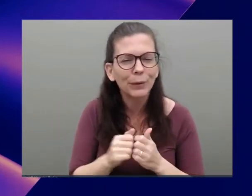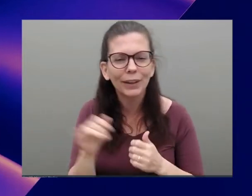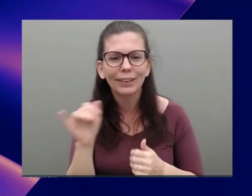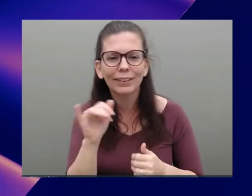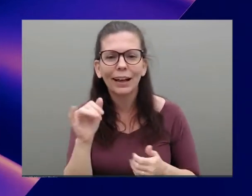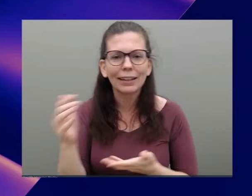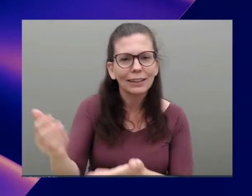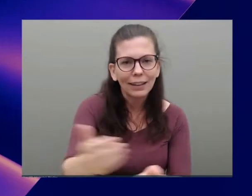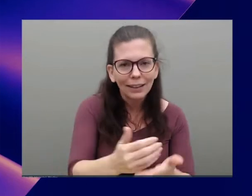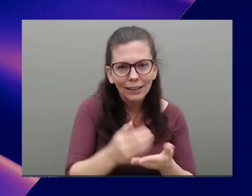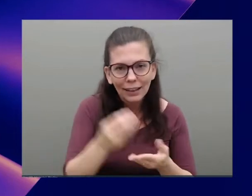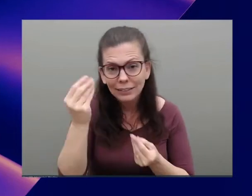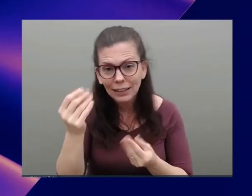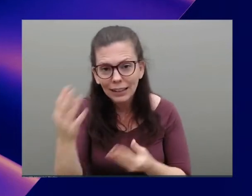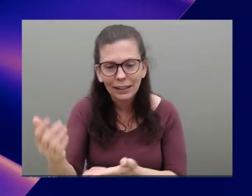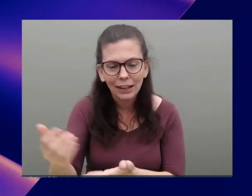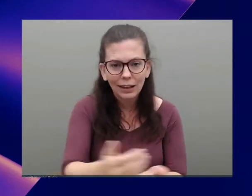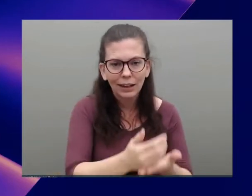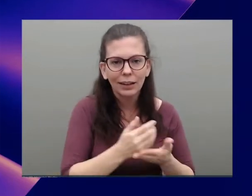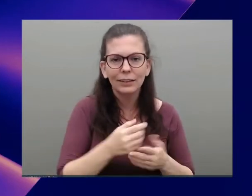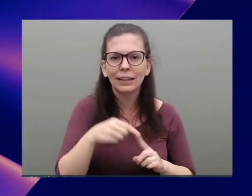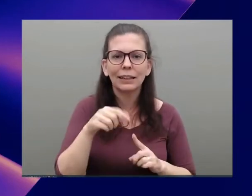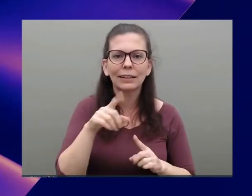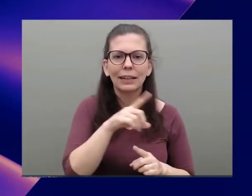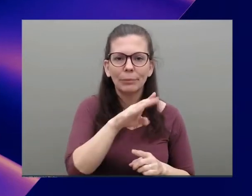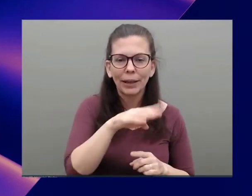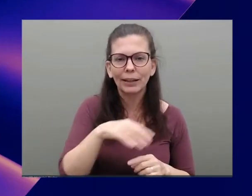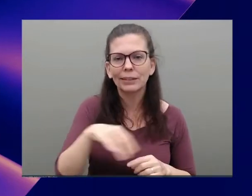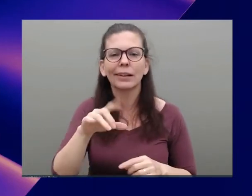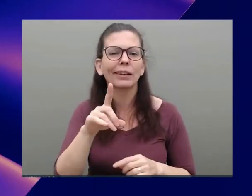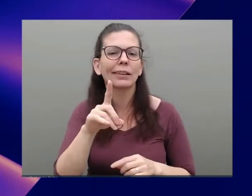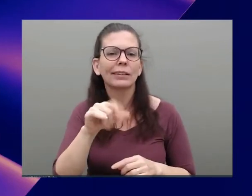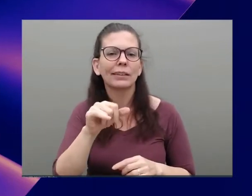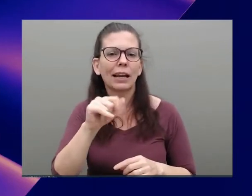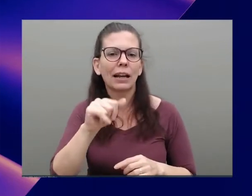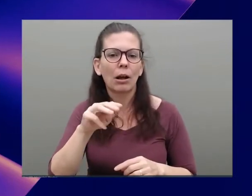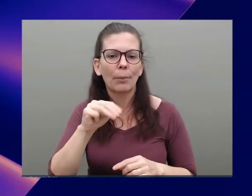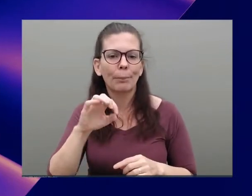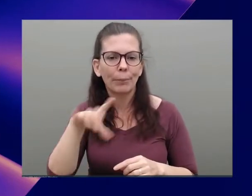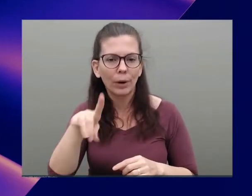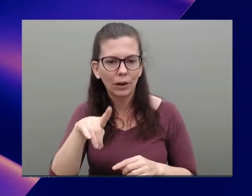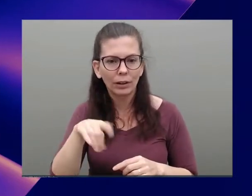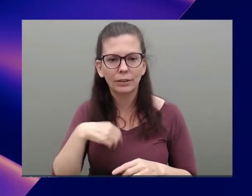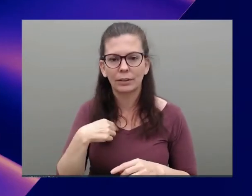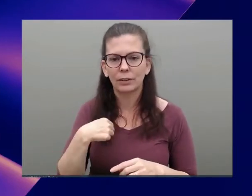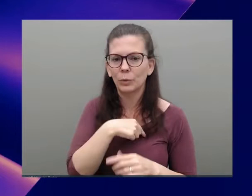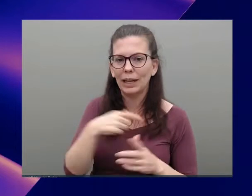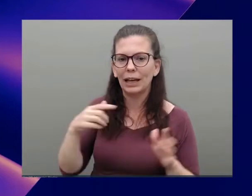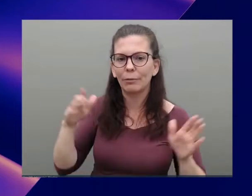in a relational database, like a data mart, like we have a ERP database, we have a small division database,